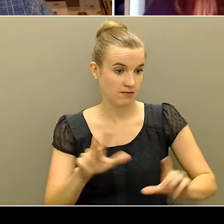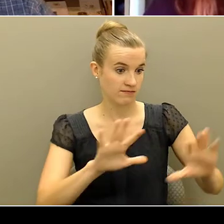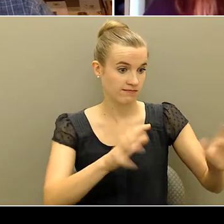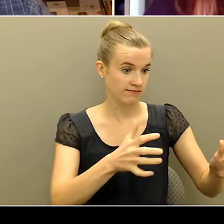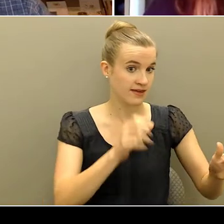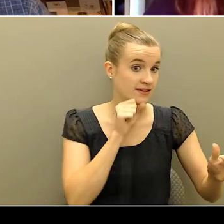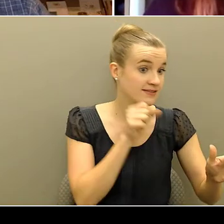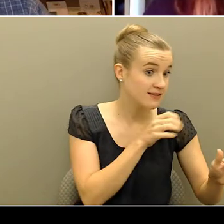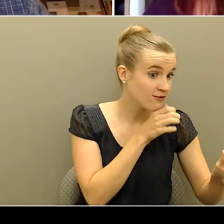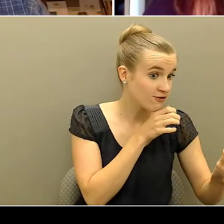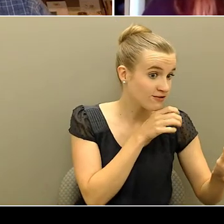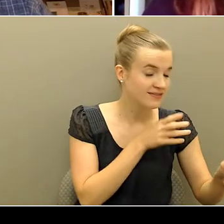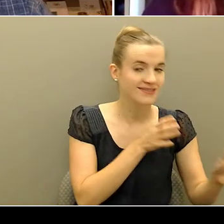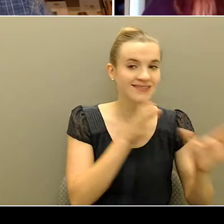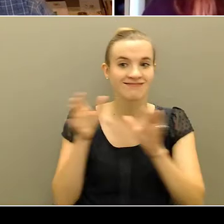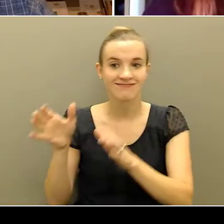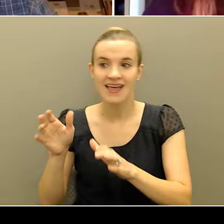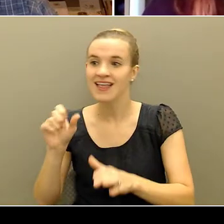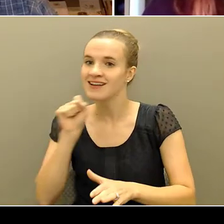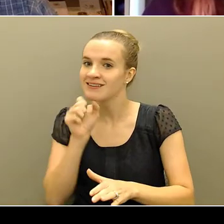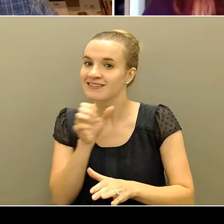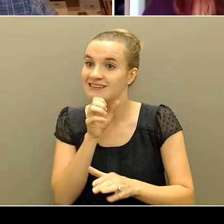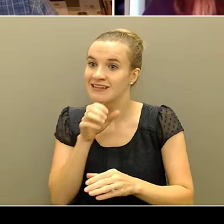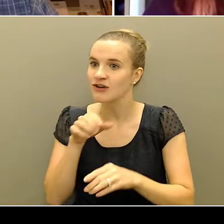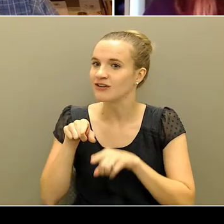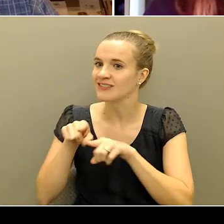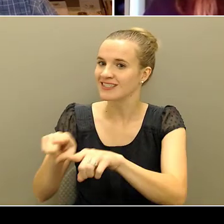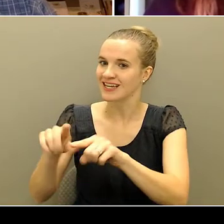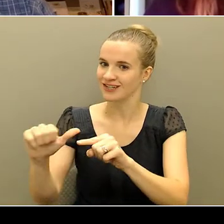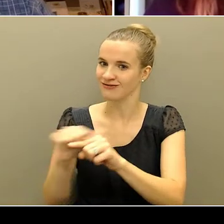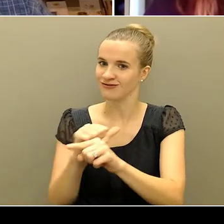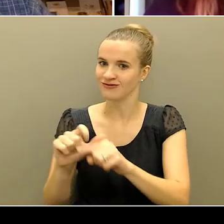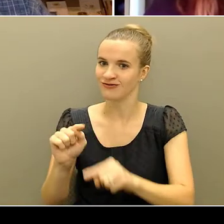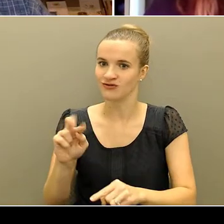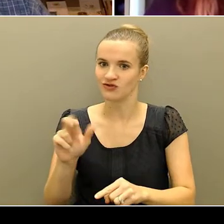lucky. And at some point, we'll need to have some kind of accommodation. And you